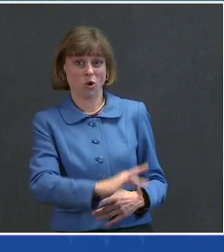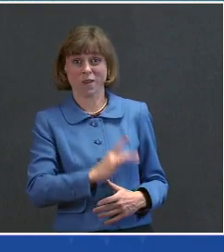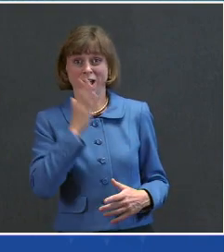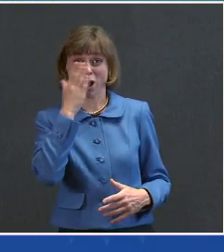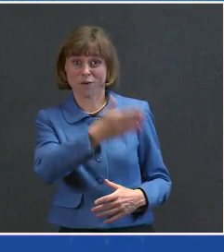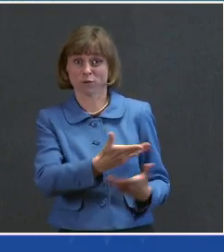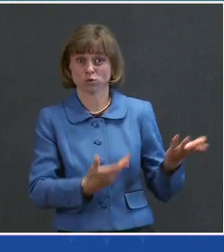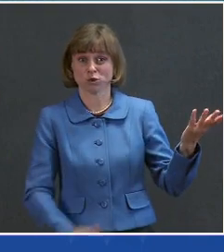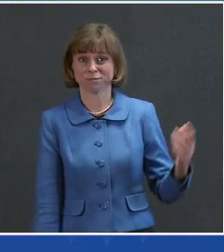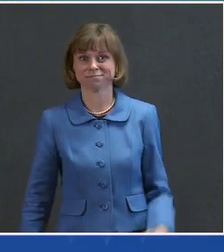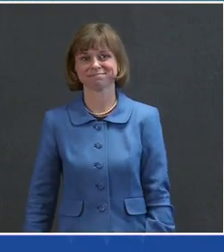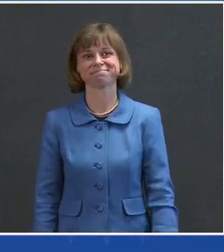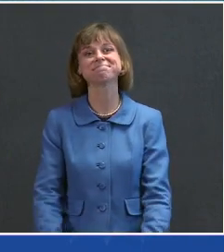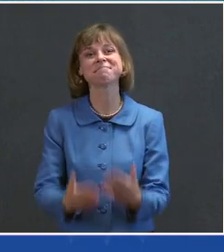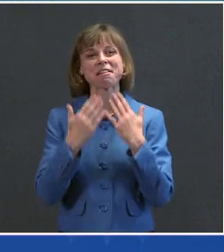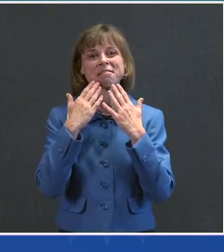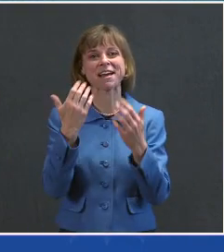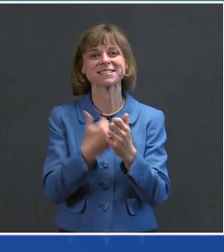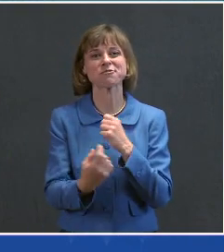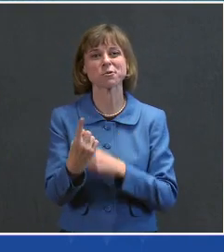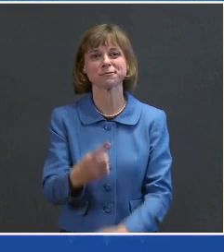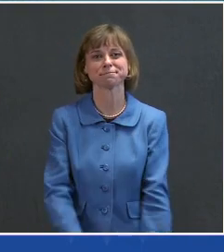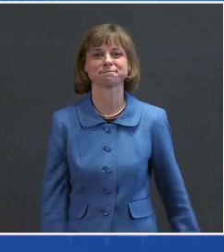Ms. Psaki: Thank you, everyone. Aide: You didn't do the First Lady's --